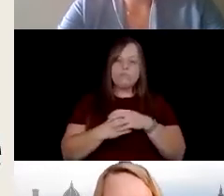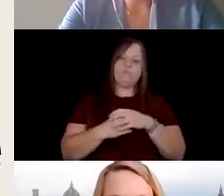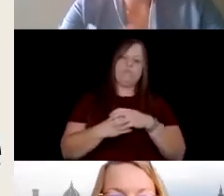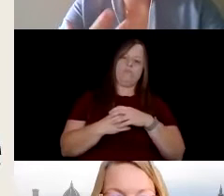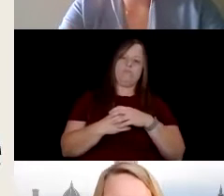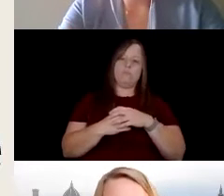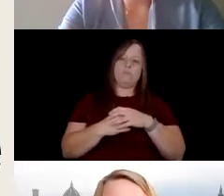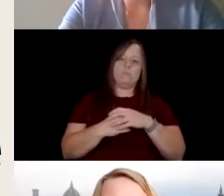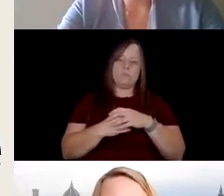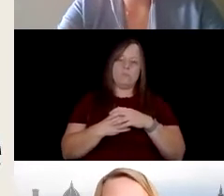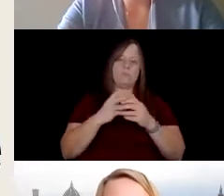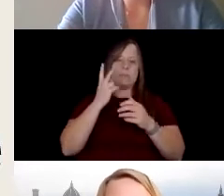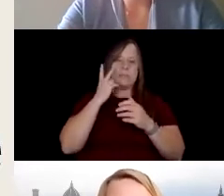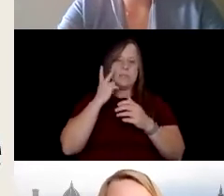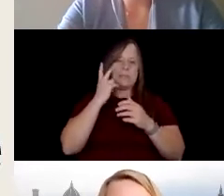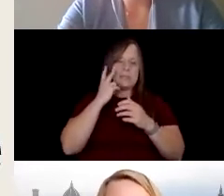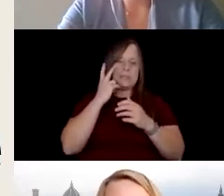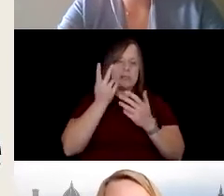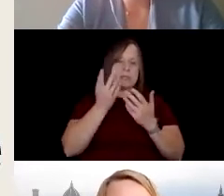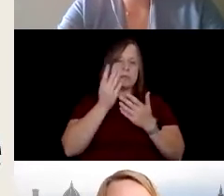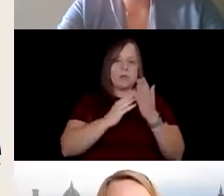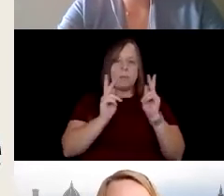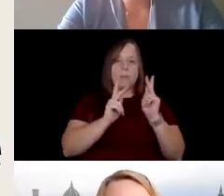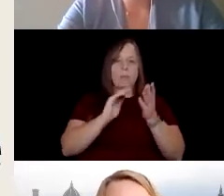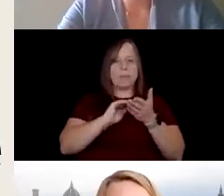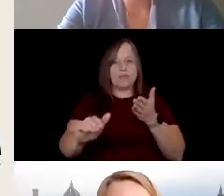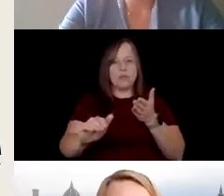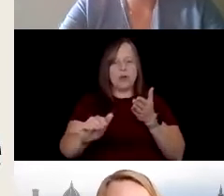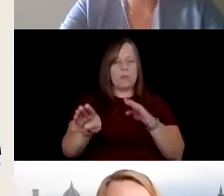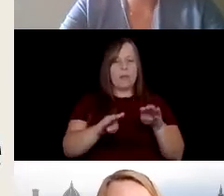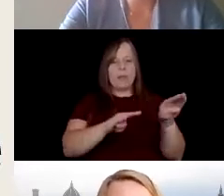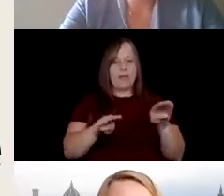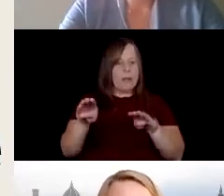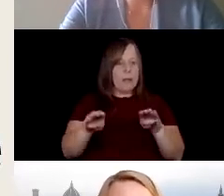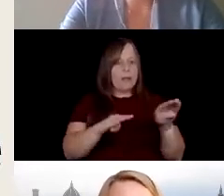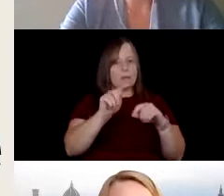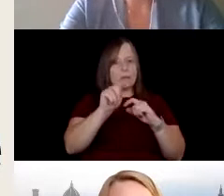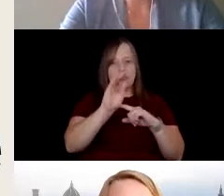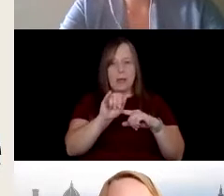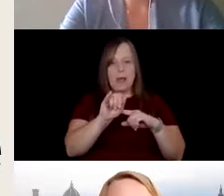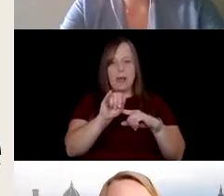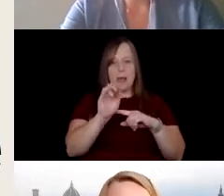So, yeah, but essentially what we're seeing is that we do see people, still, who are being discharged for behaviors that came from their TBI that they got while serving.